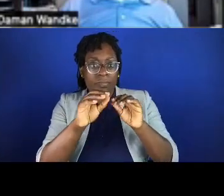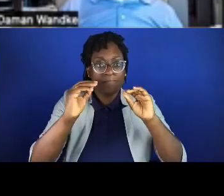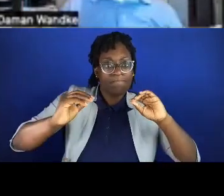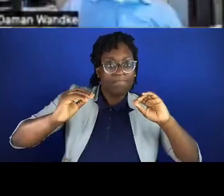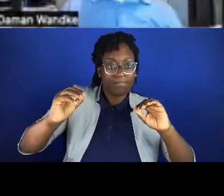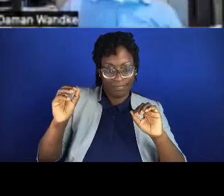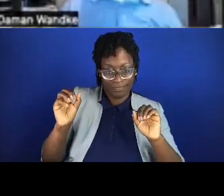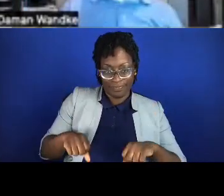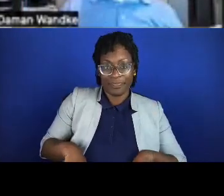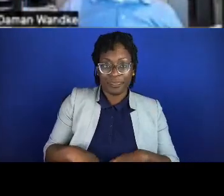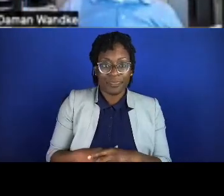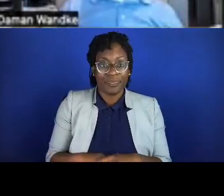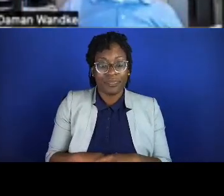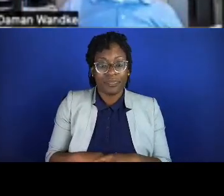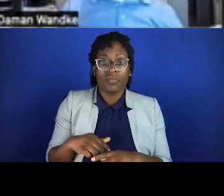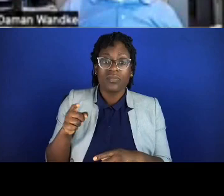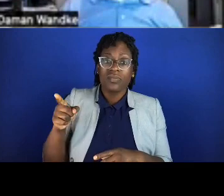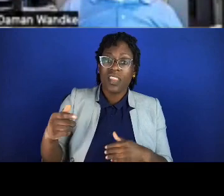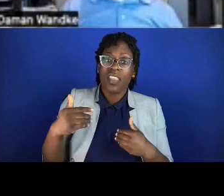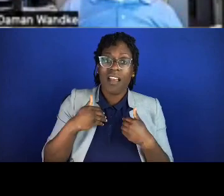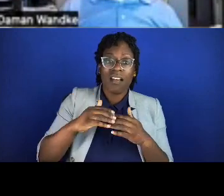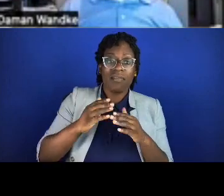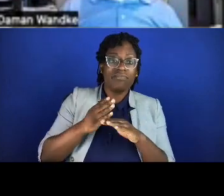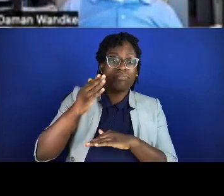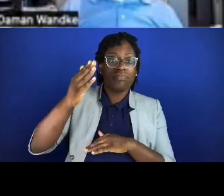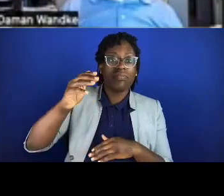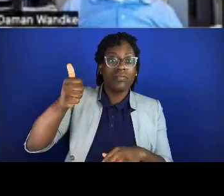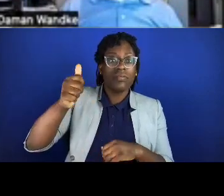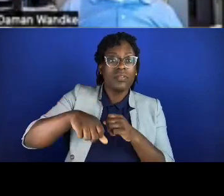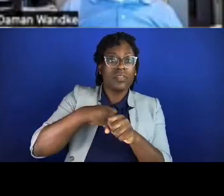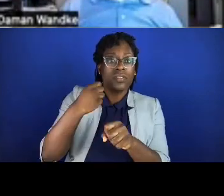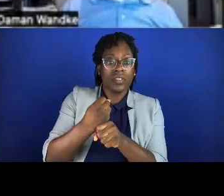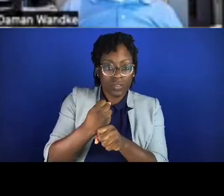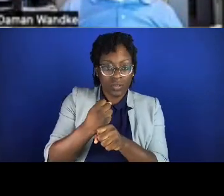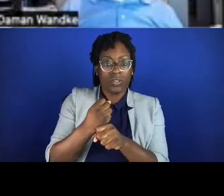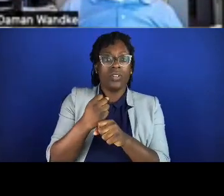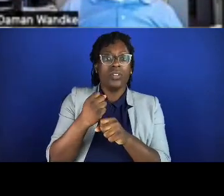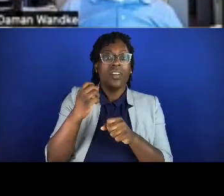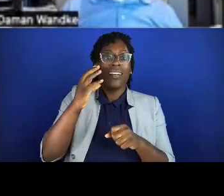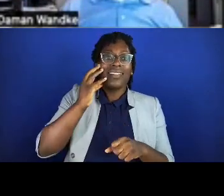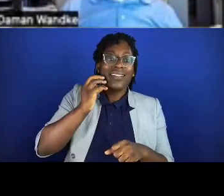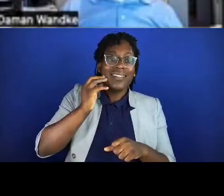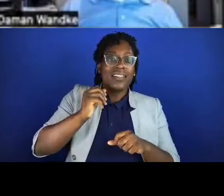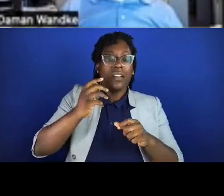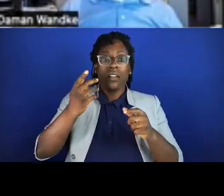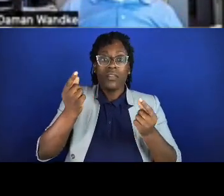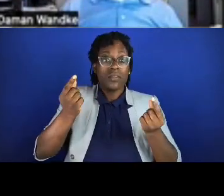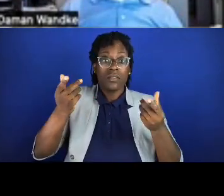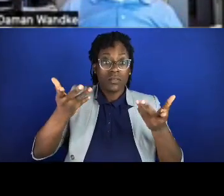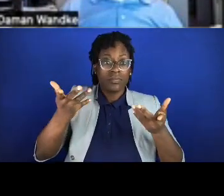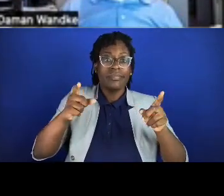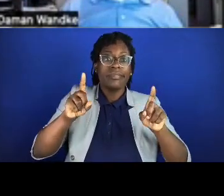Daman Wandke has over ten years of experience testing Web Accessibility in the public and